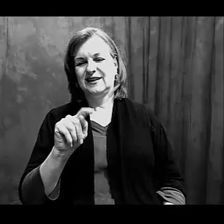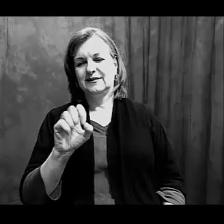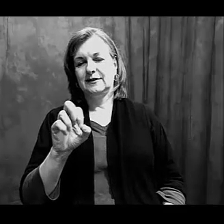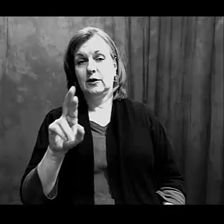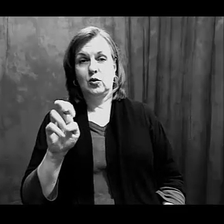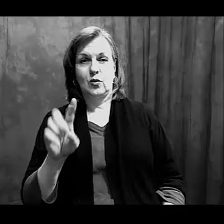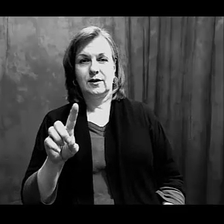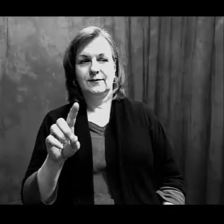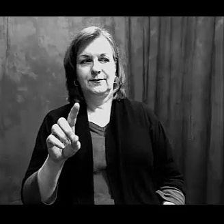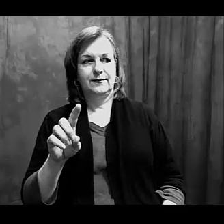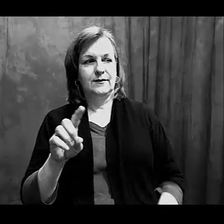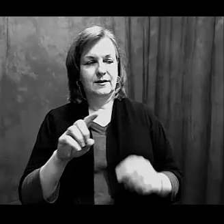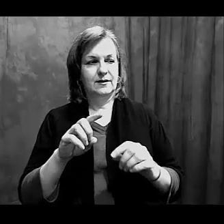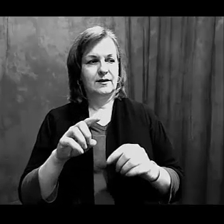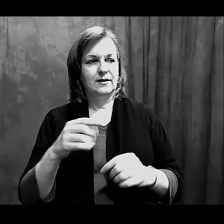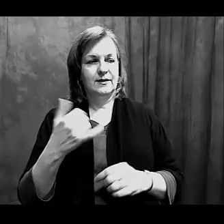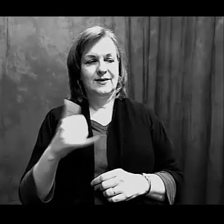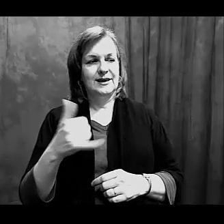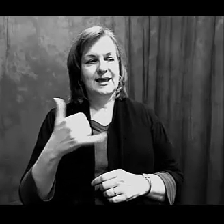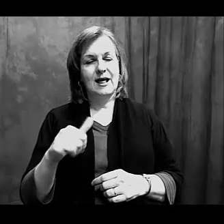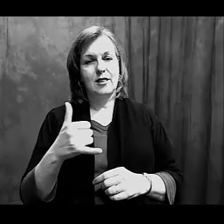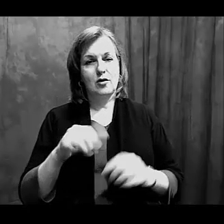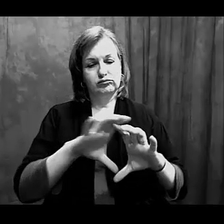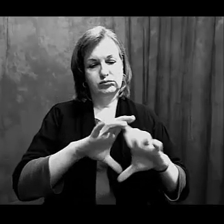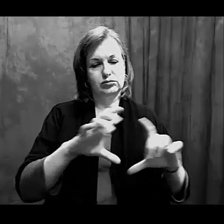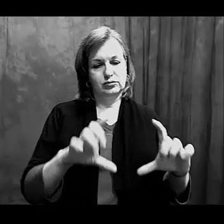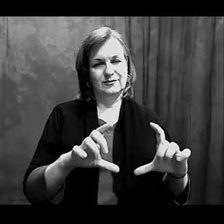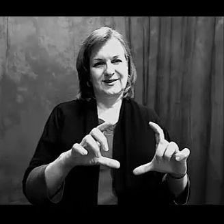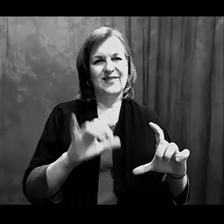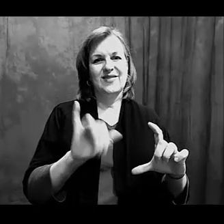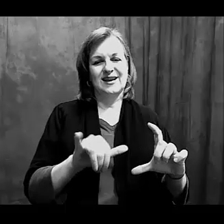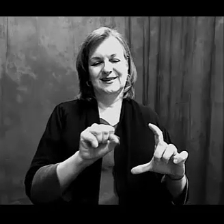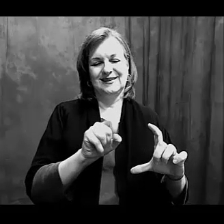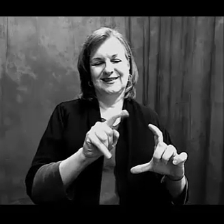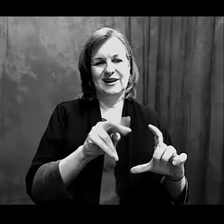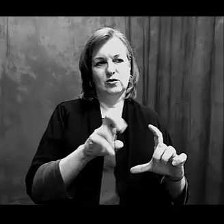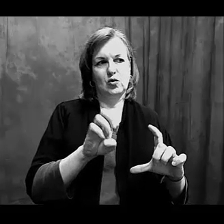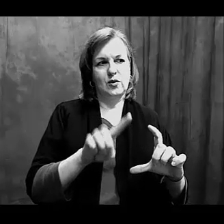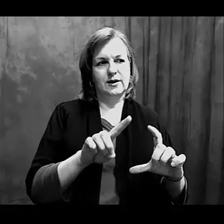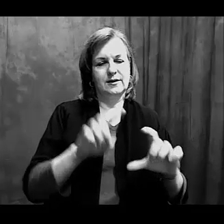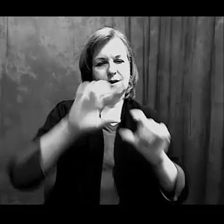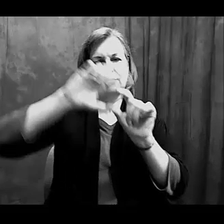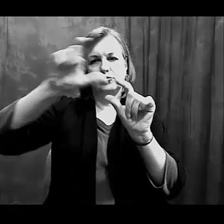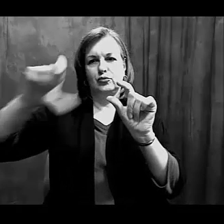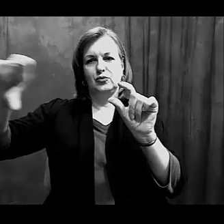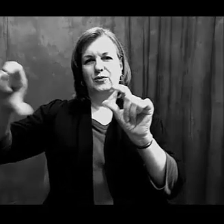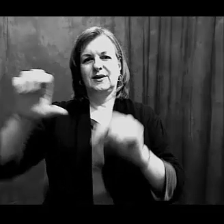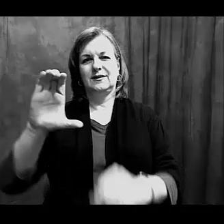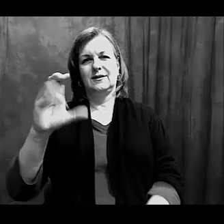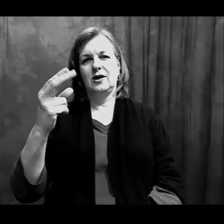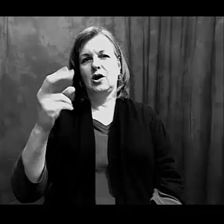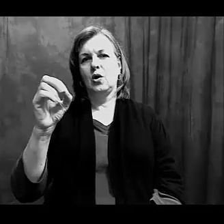so this is basic cholesterol this is the steroid